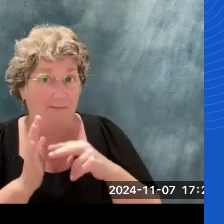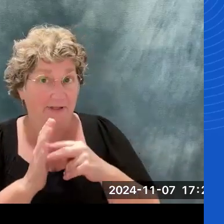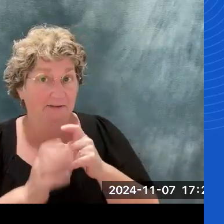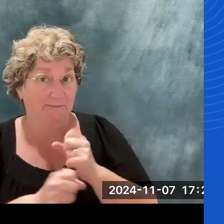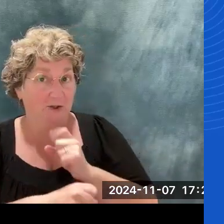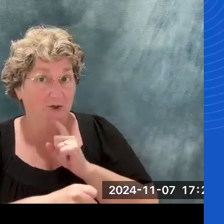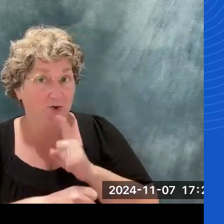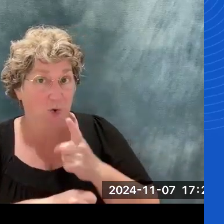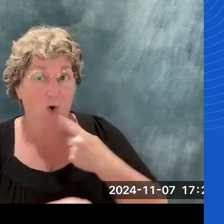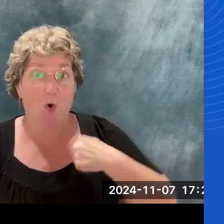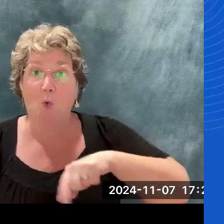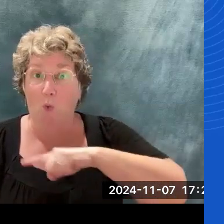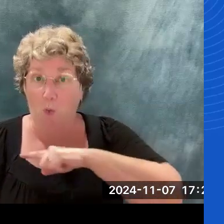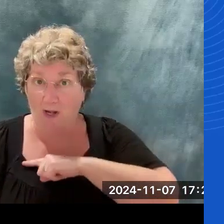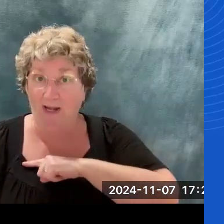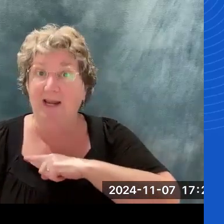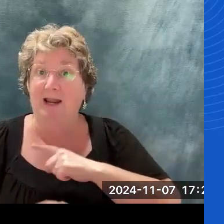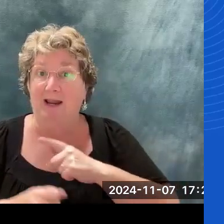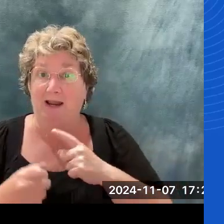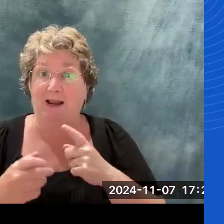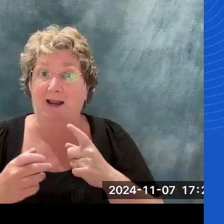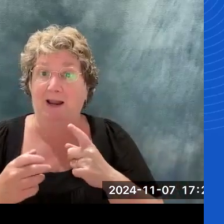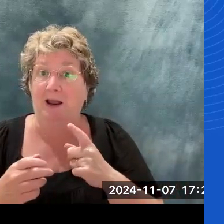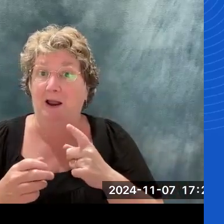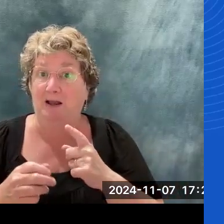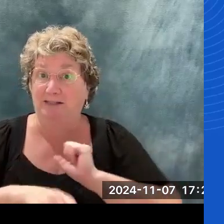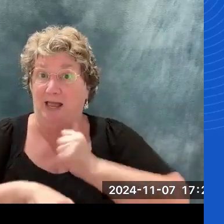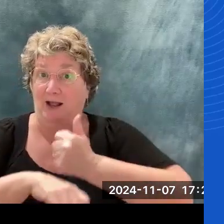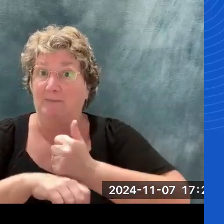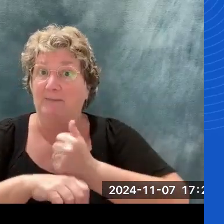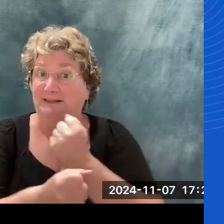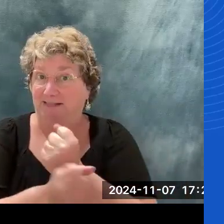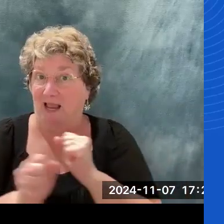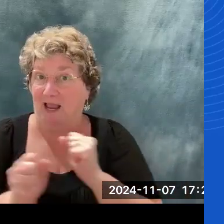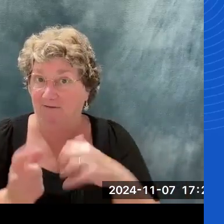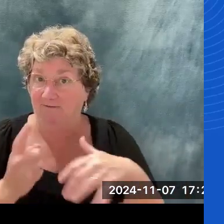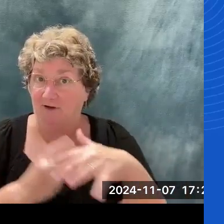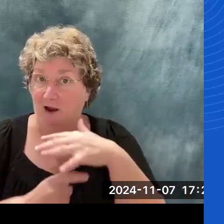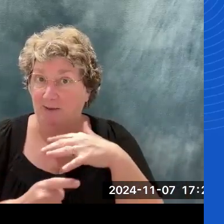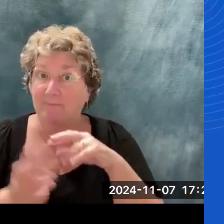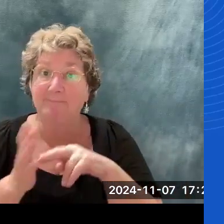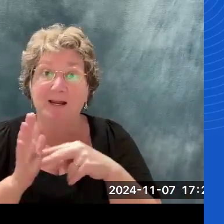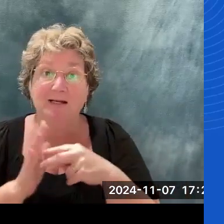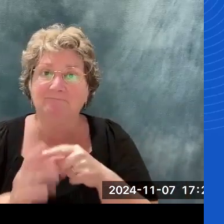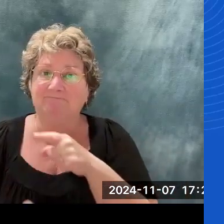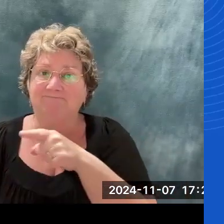those access to the means, so if they say that they've been thinking about harming themselves